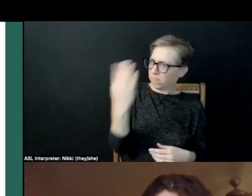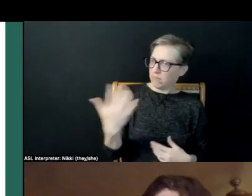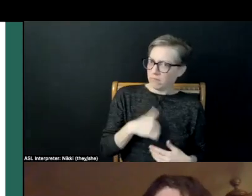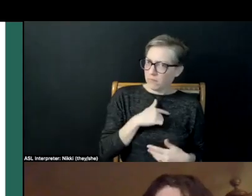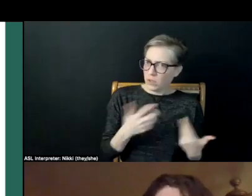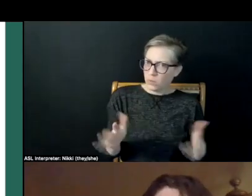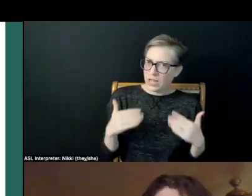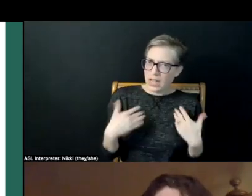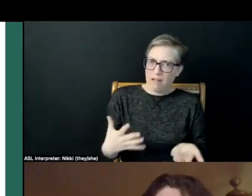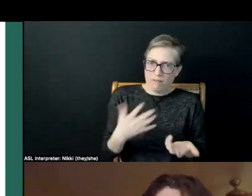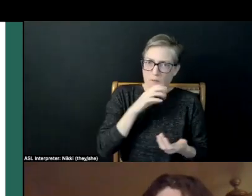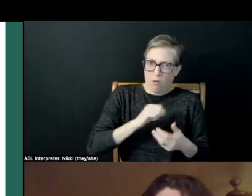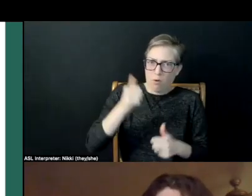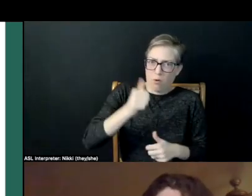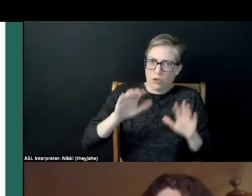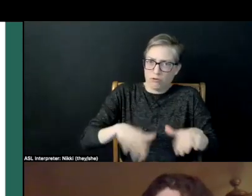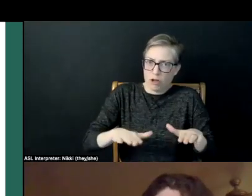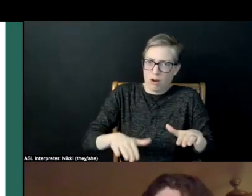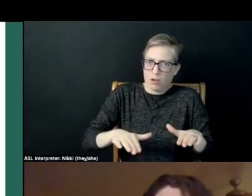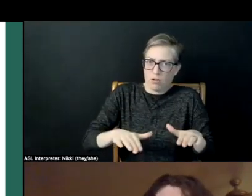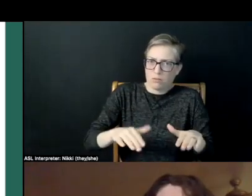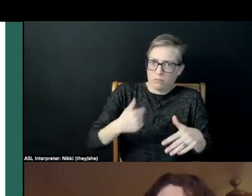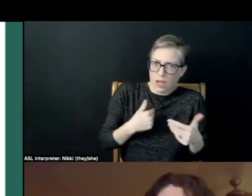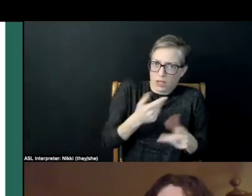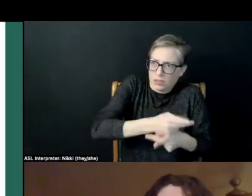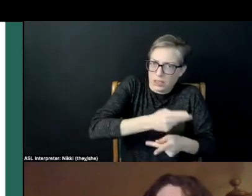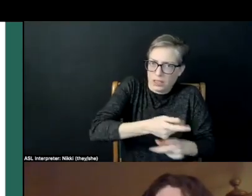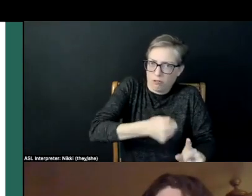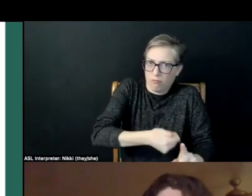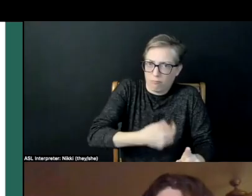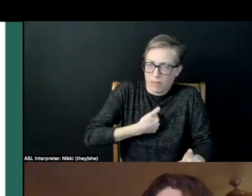that I have a degree in early development, they'll stop worrying.